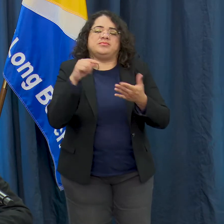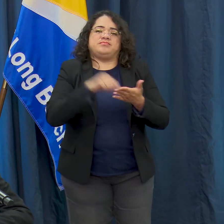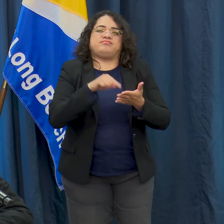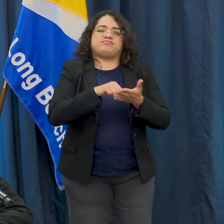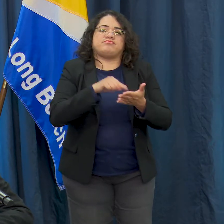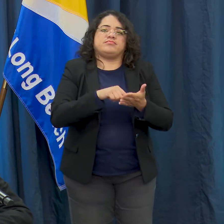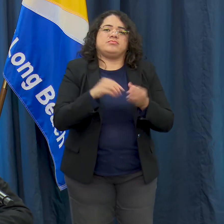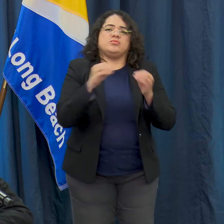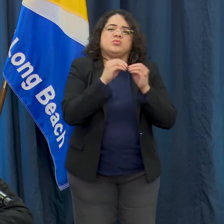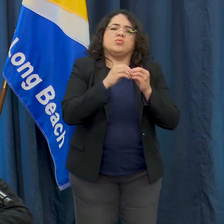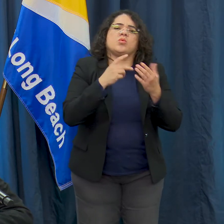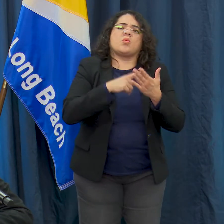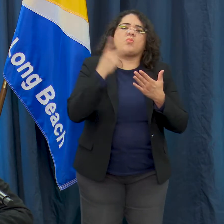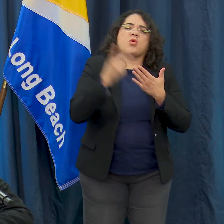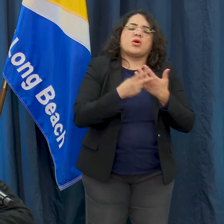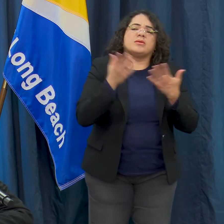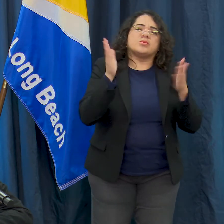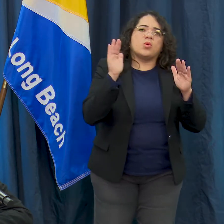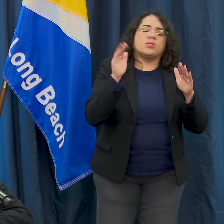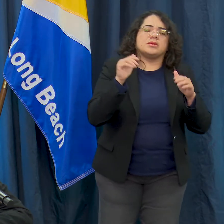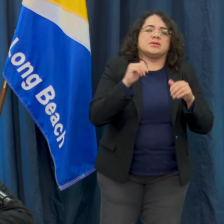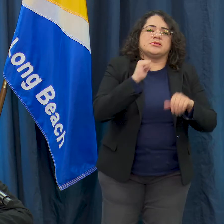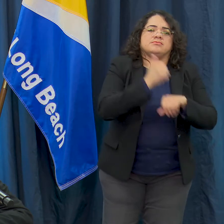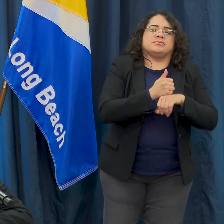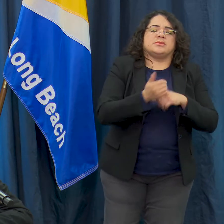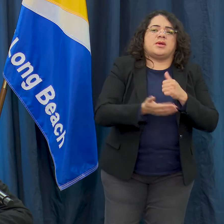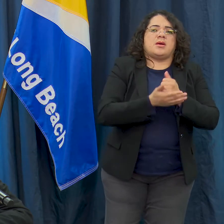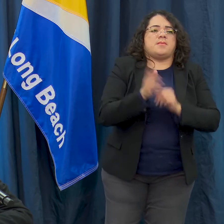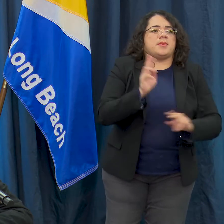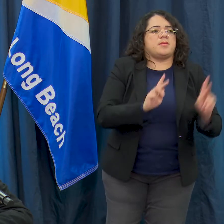additional programs that we can do to put out to help people. Great, thank you